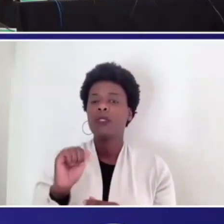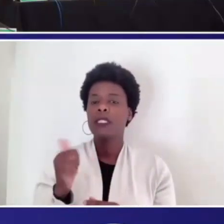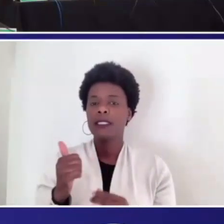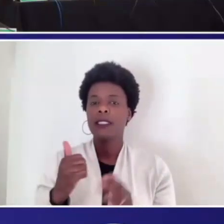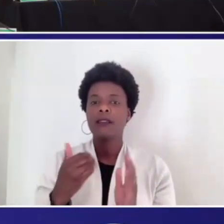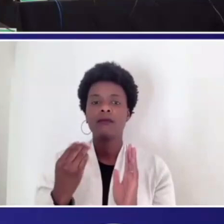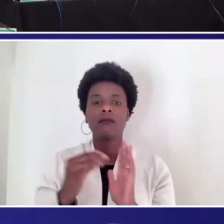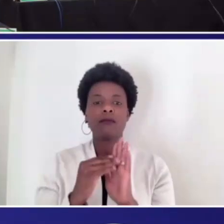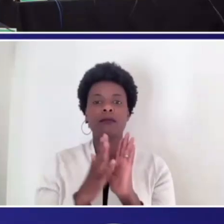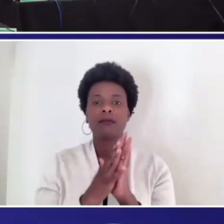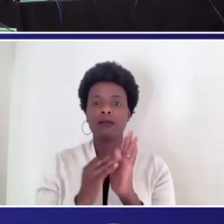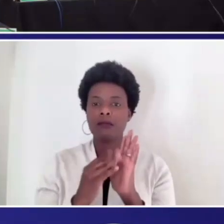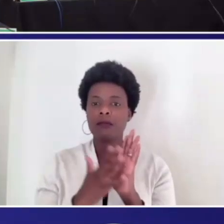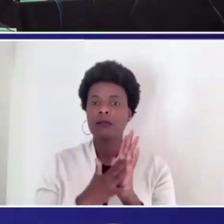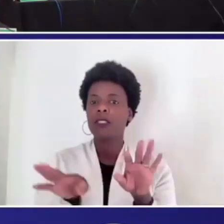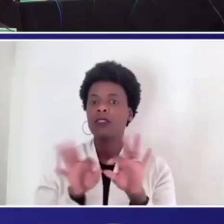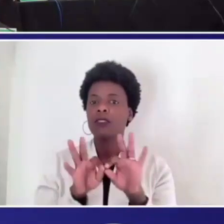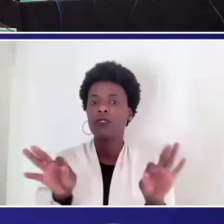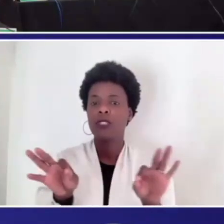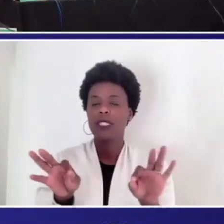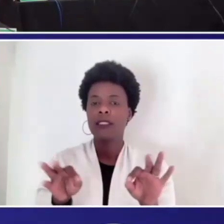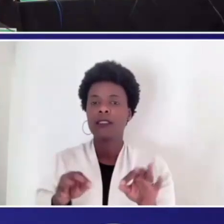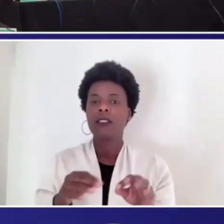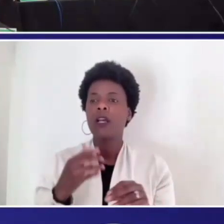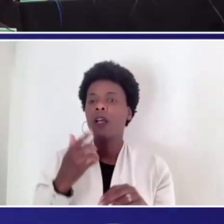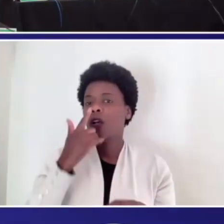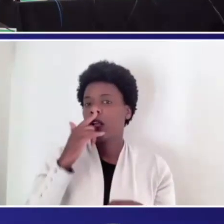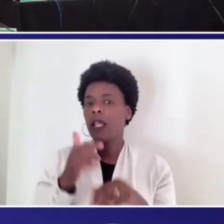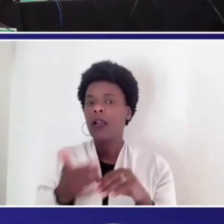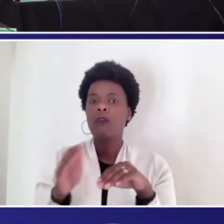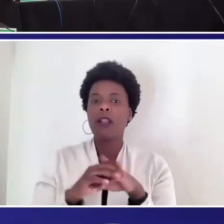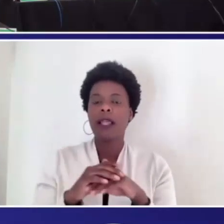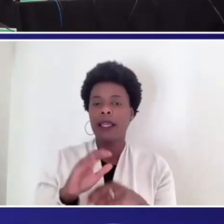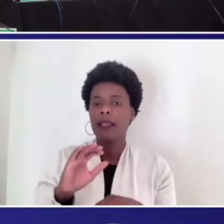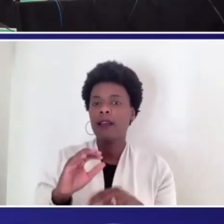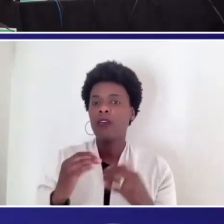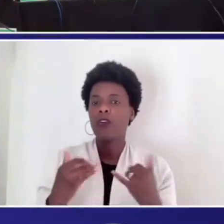So overlaying that on the CIP code, current CIP code structure,